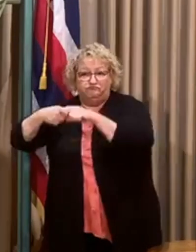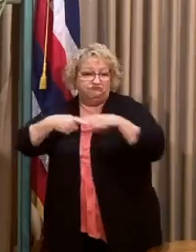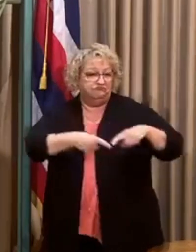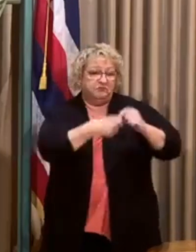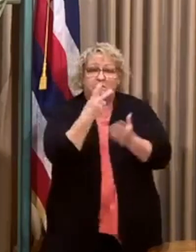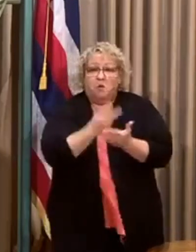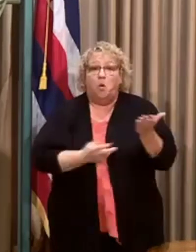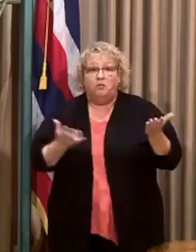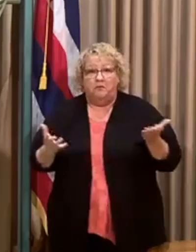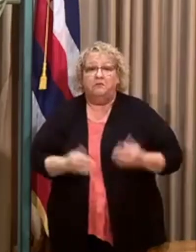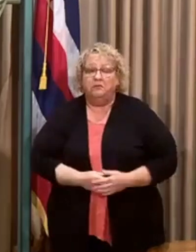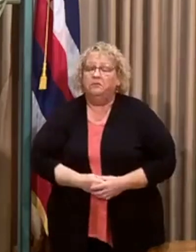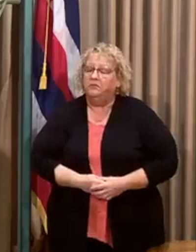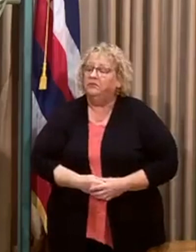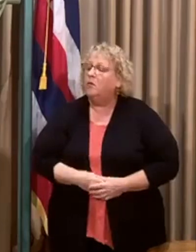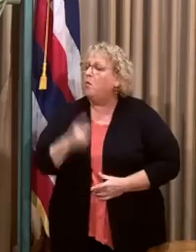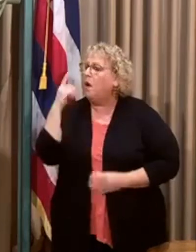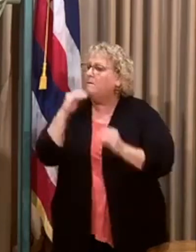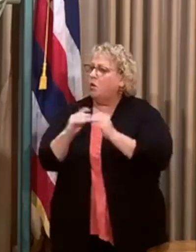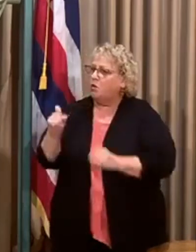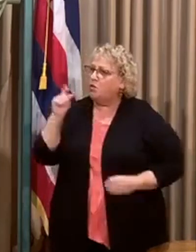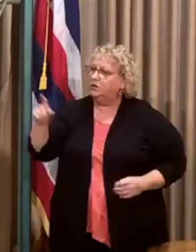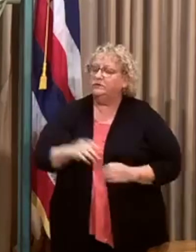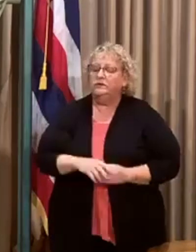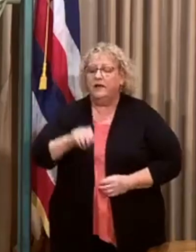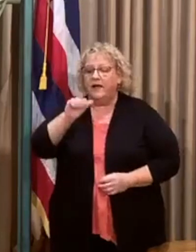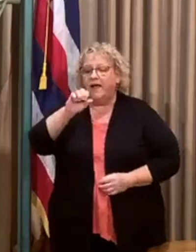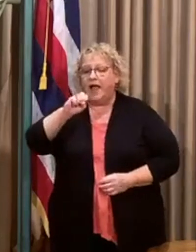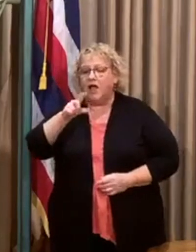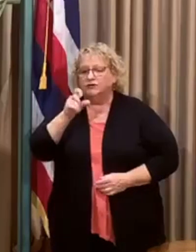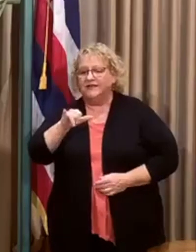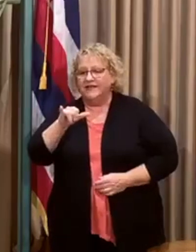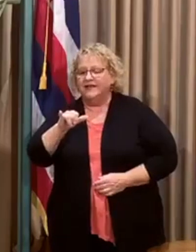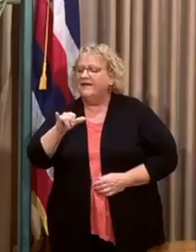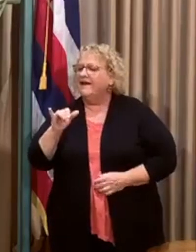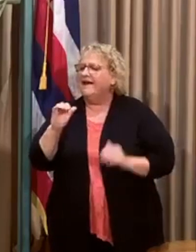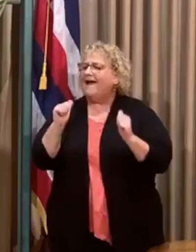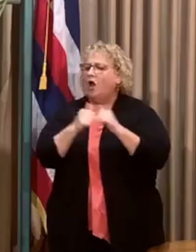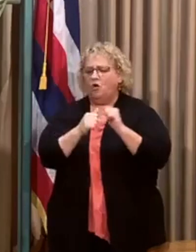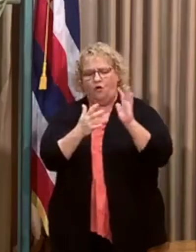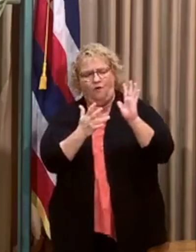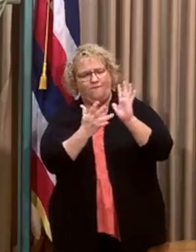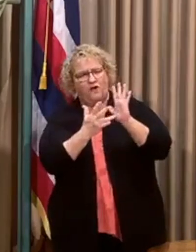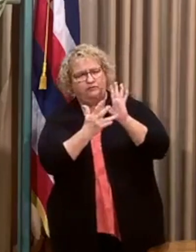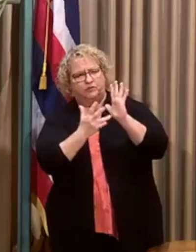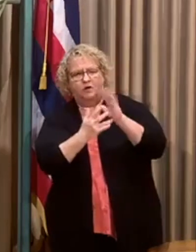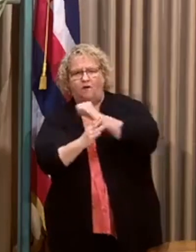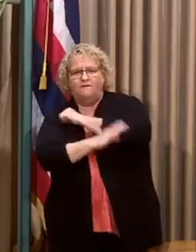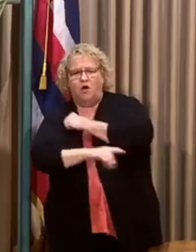*Off-screen* Alright another question for you, this is from Ashley Mizuo. How does freshman of fall 2020 enrollment look like?